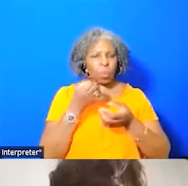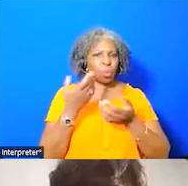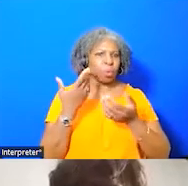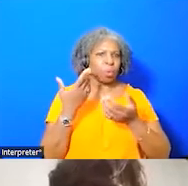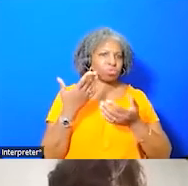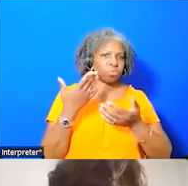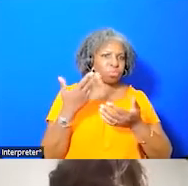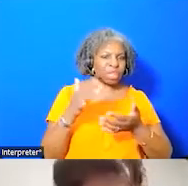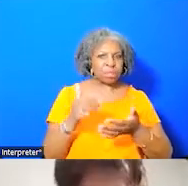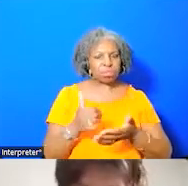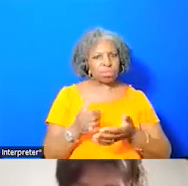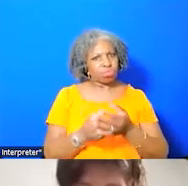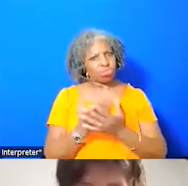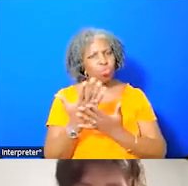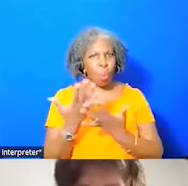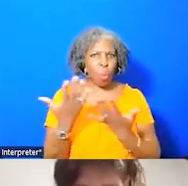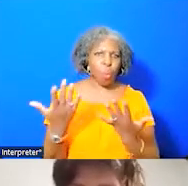But as part of it, we also had a restaurant